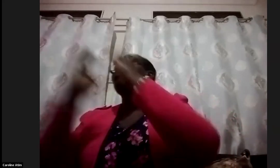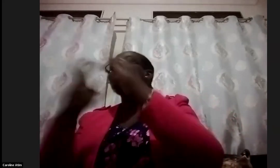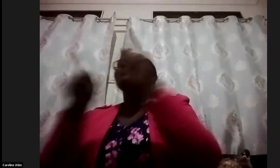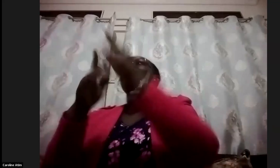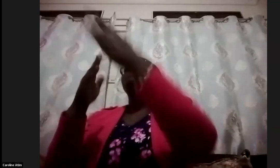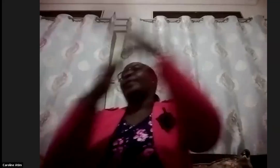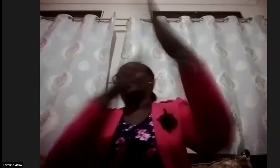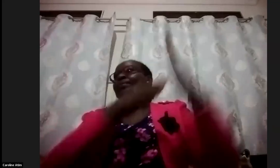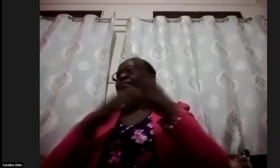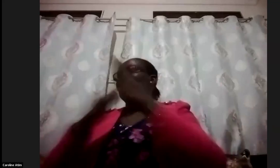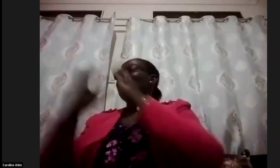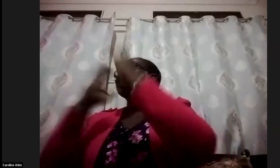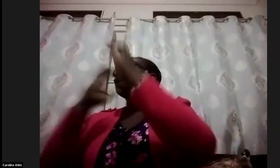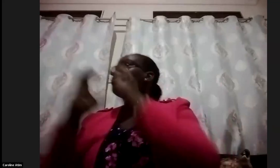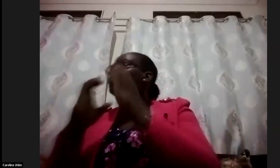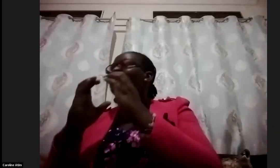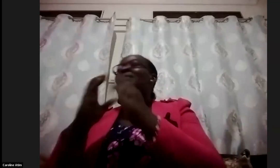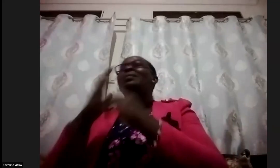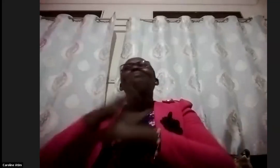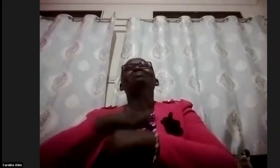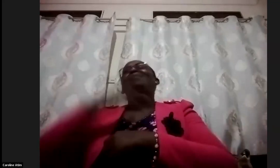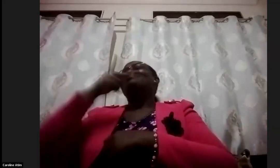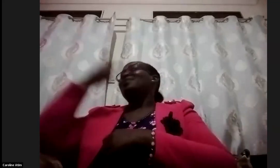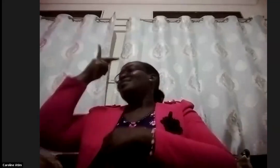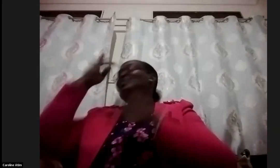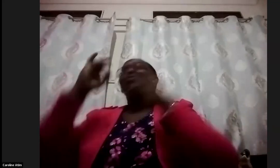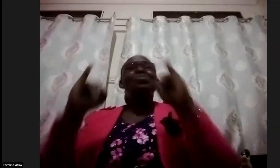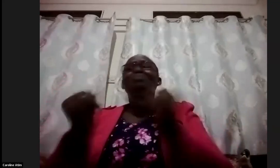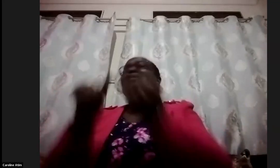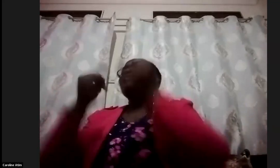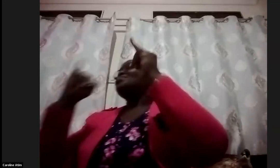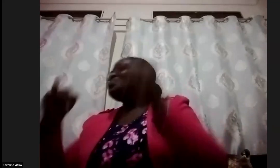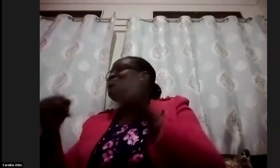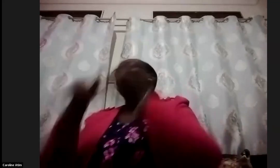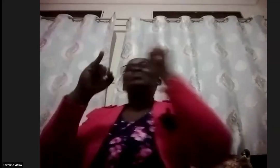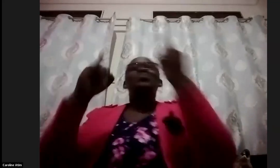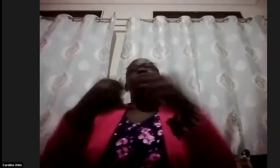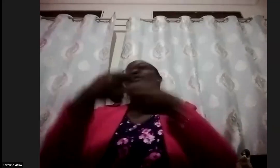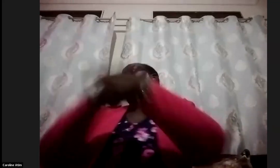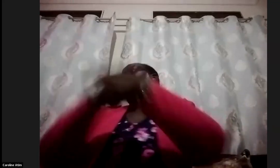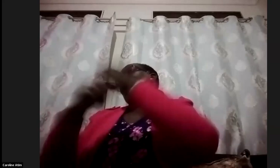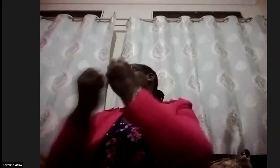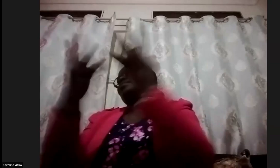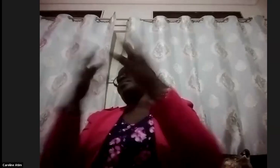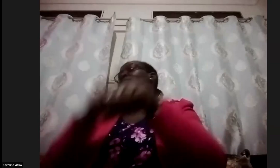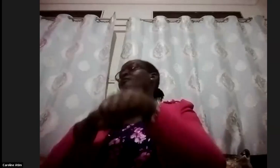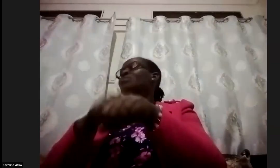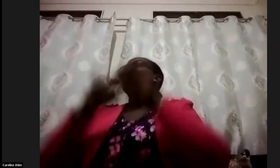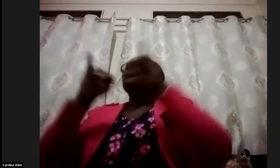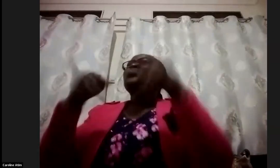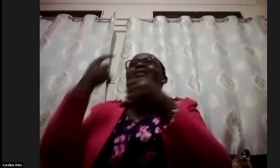I went through struggles due to communication barrier. My parents tried their level best. They struggled so many times,